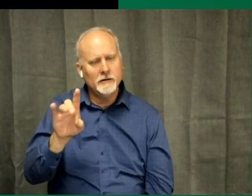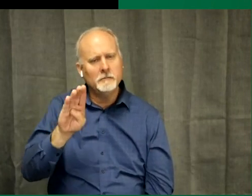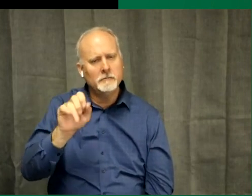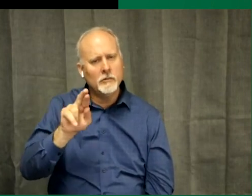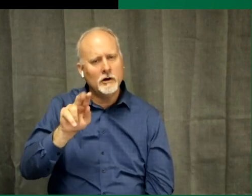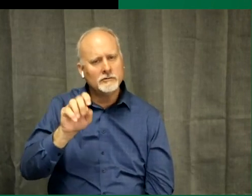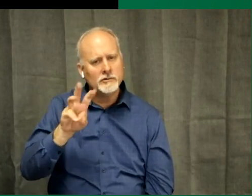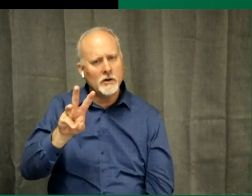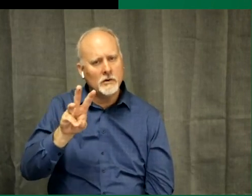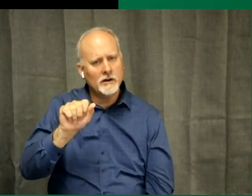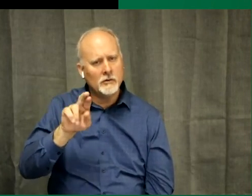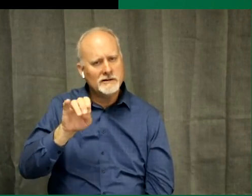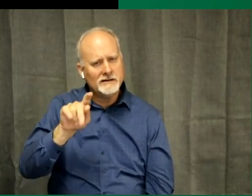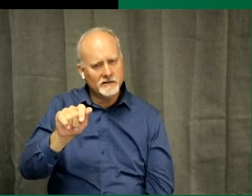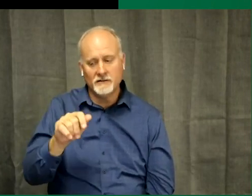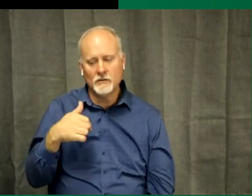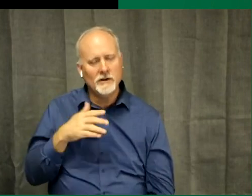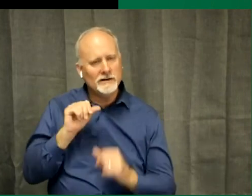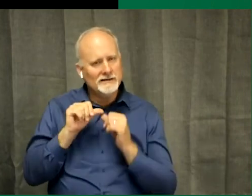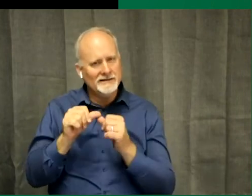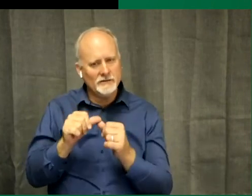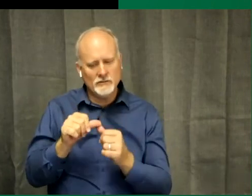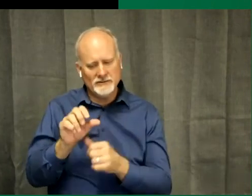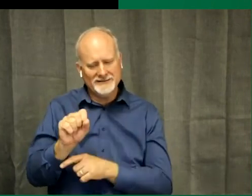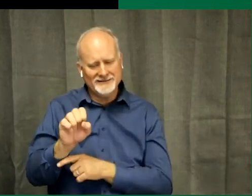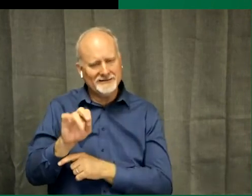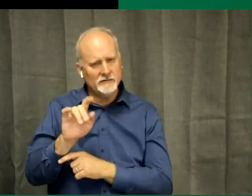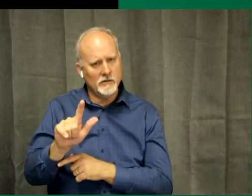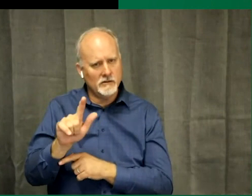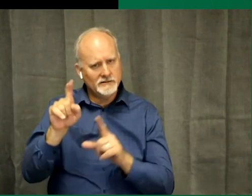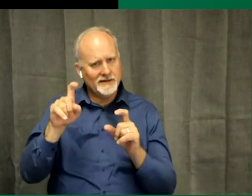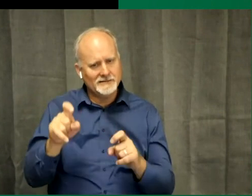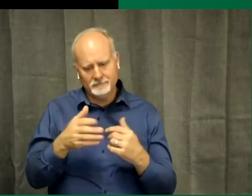and that we will continue to do sentinel testing throughout the spring semester and i'll remind you